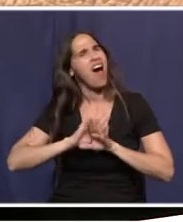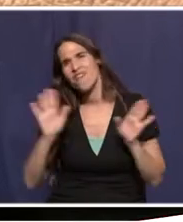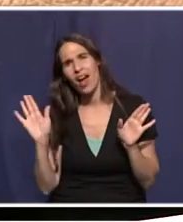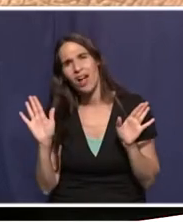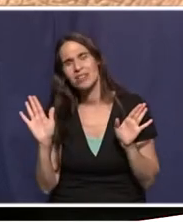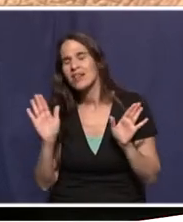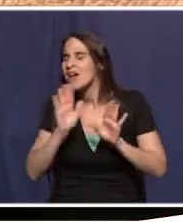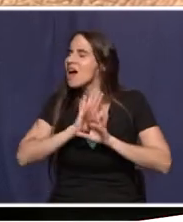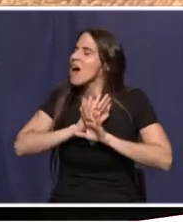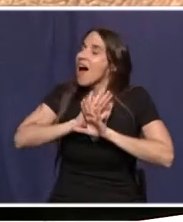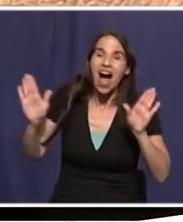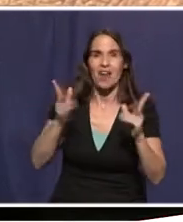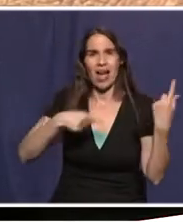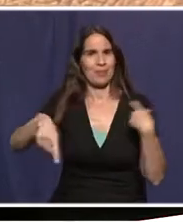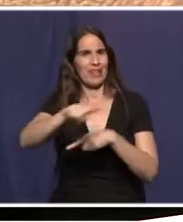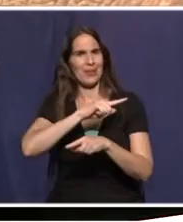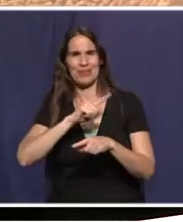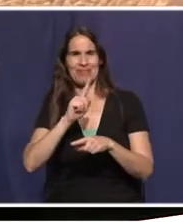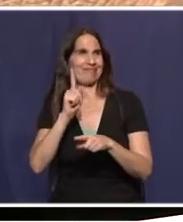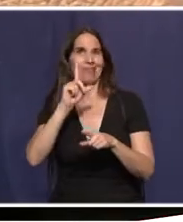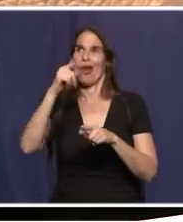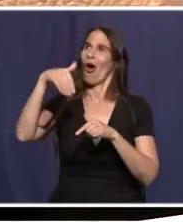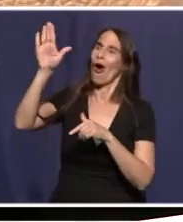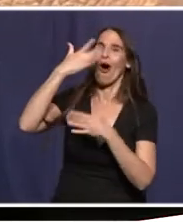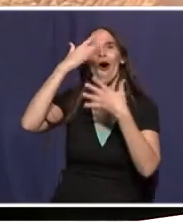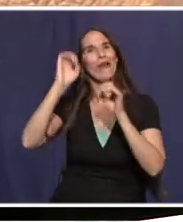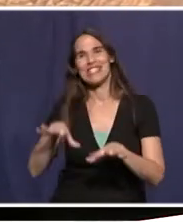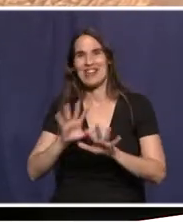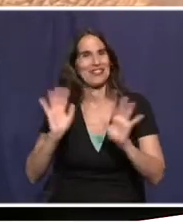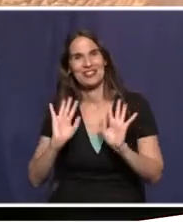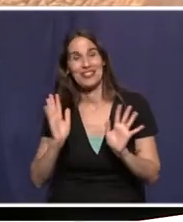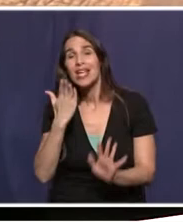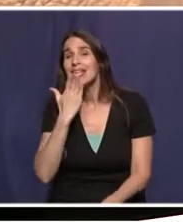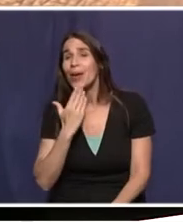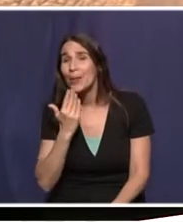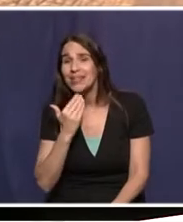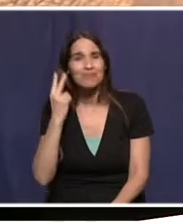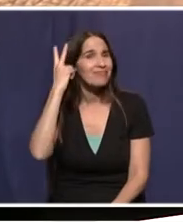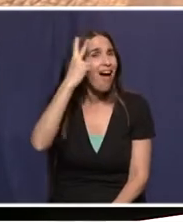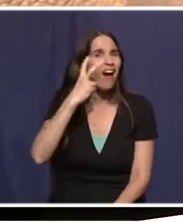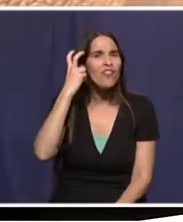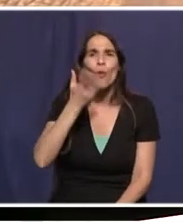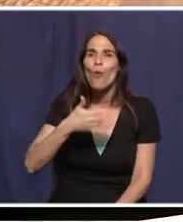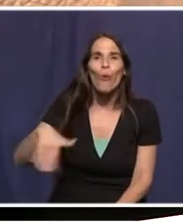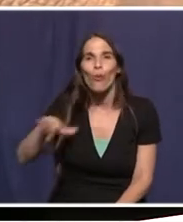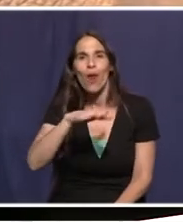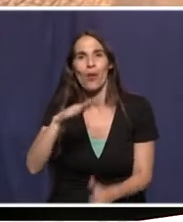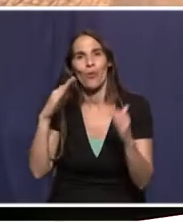none of us are going anywhere, Jews, Arabs, we are all part of this holy place.